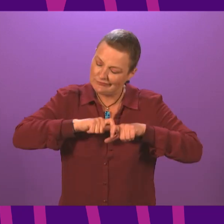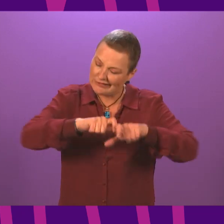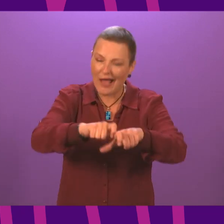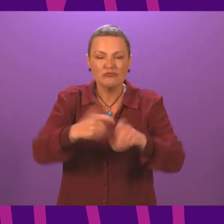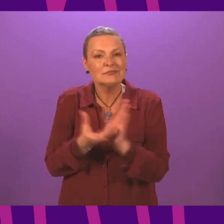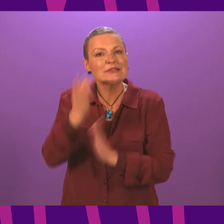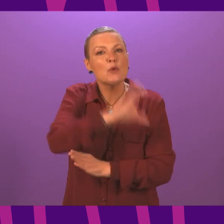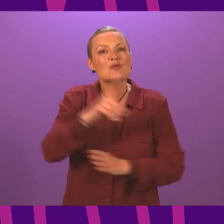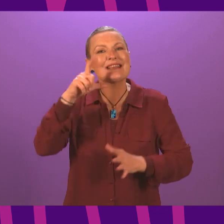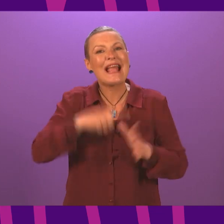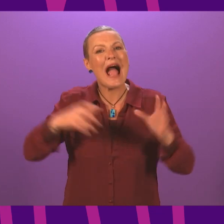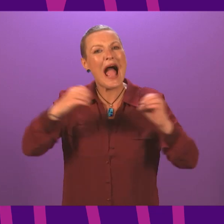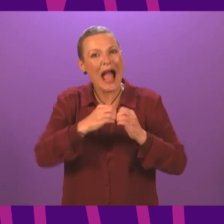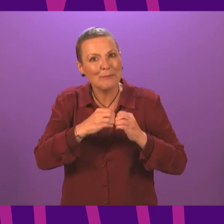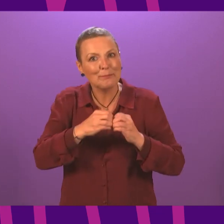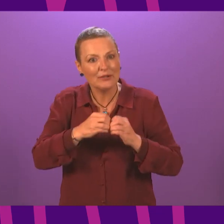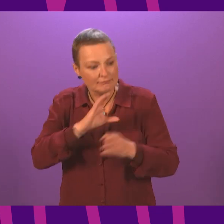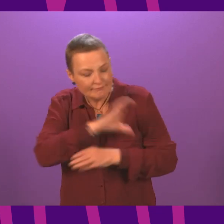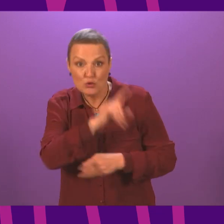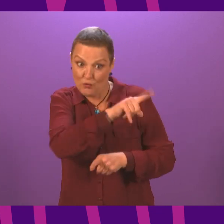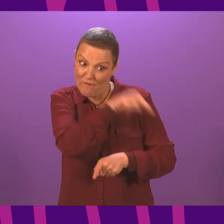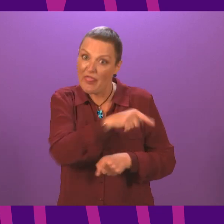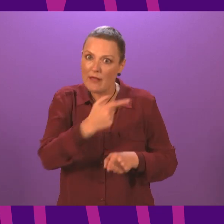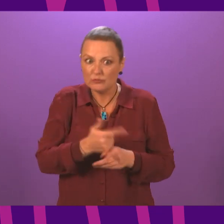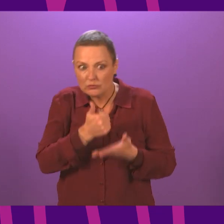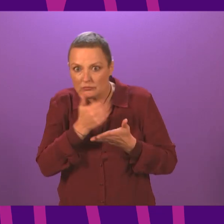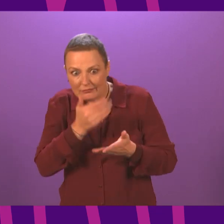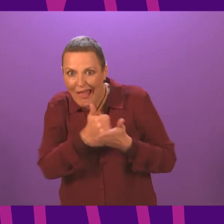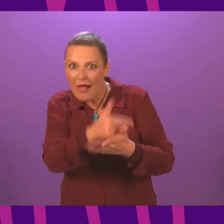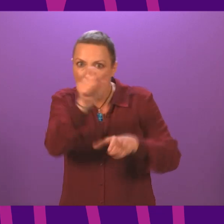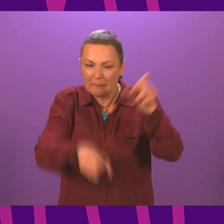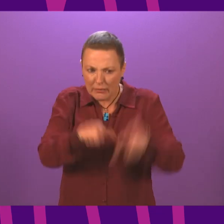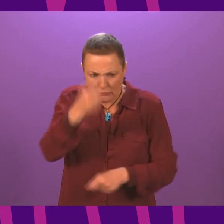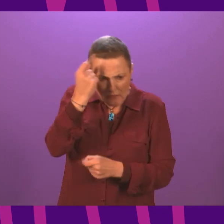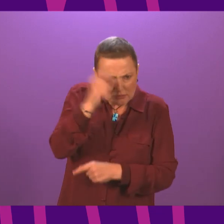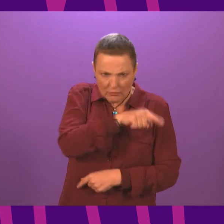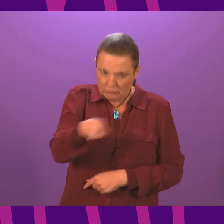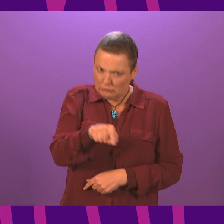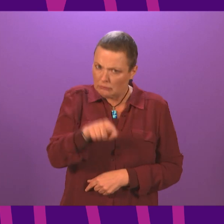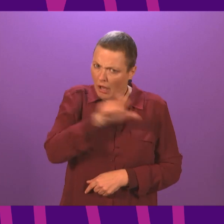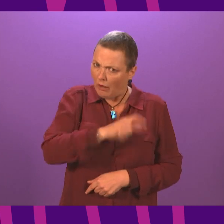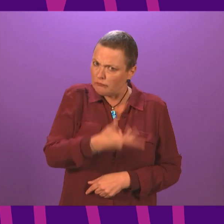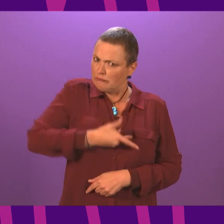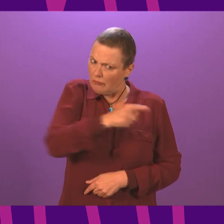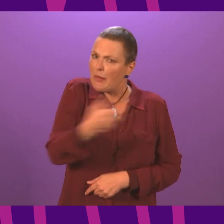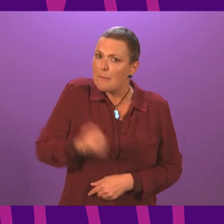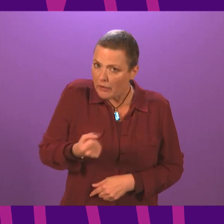Citizens Advice Scotland and others to do that work. The delivery of benefits is one aspect,